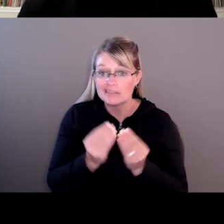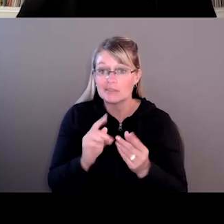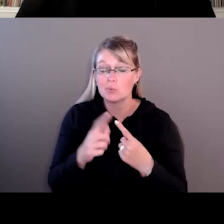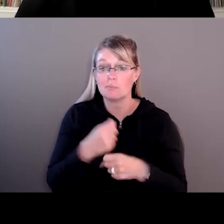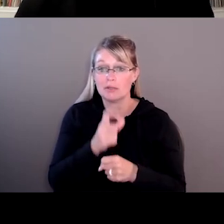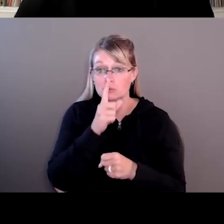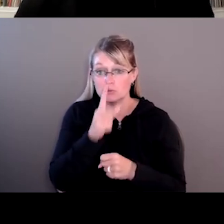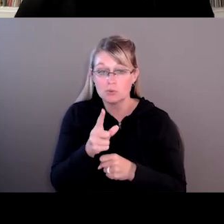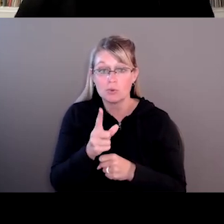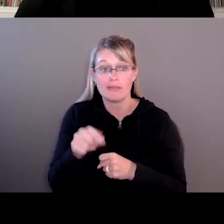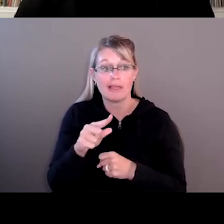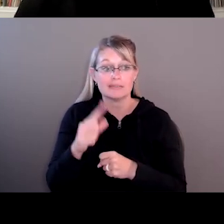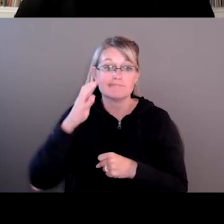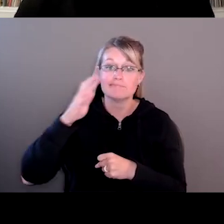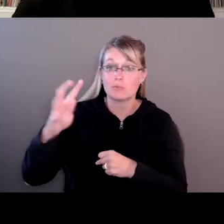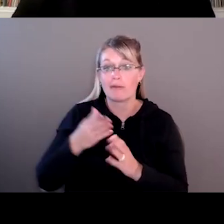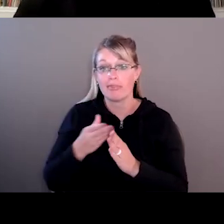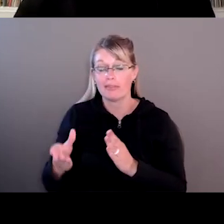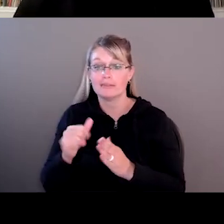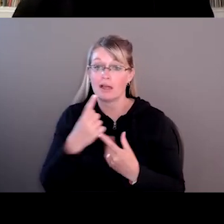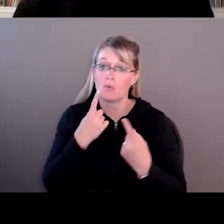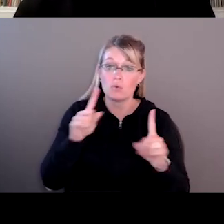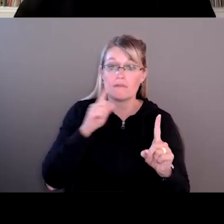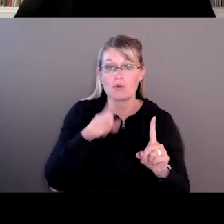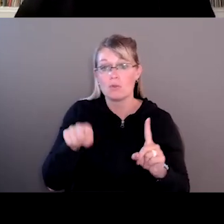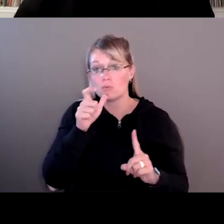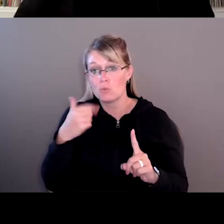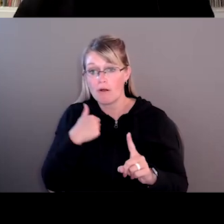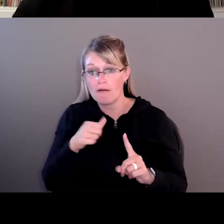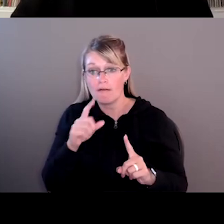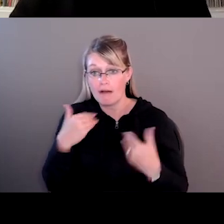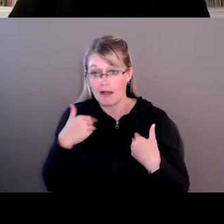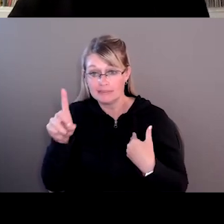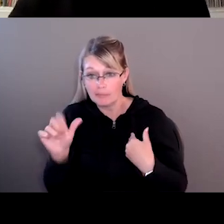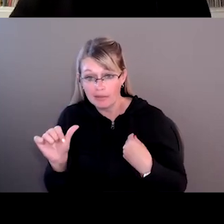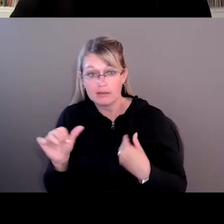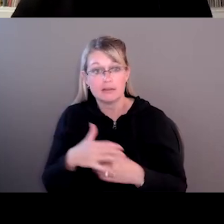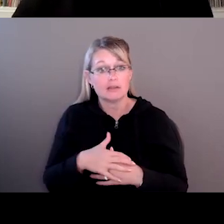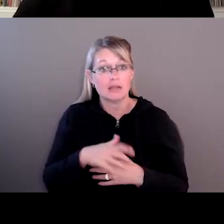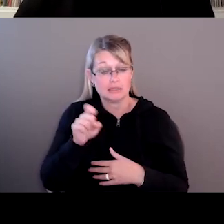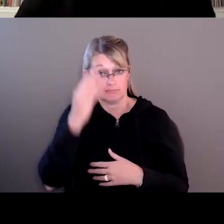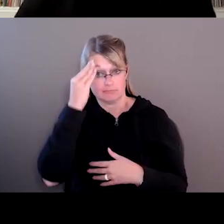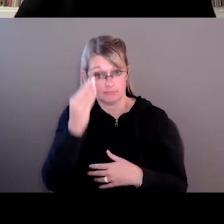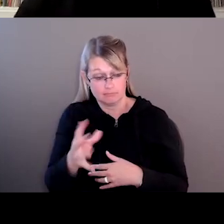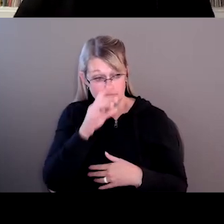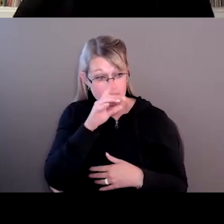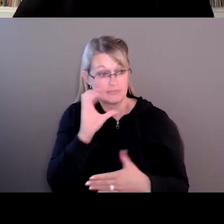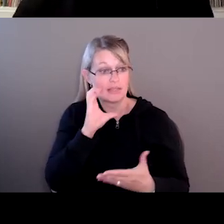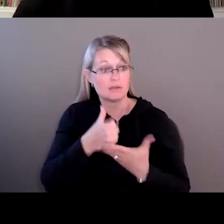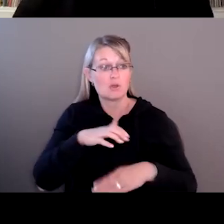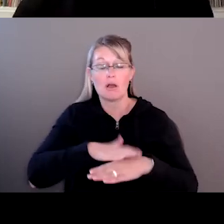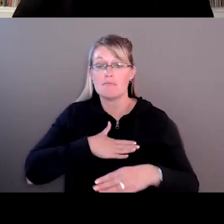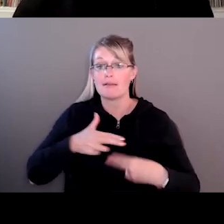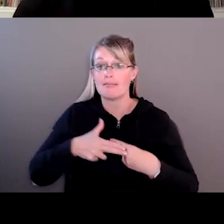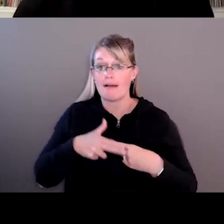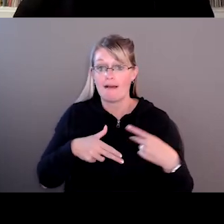they build things that work for disabled people. I should note the images on my slides are purely